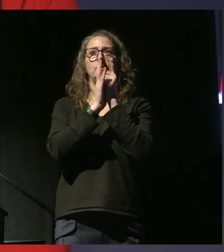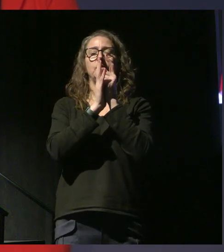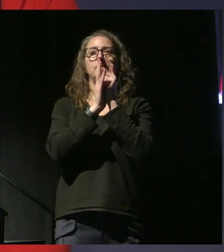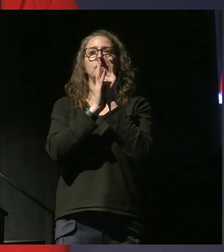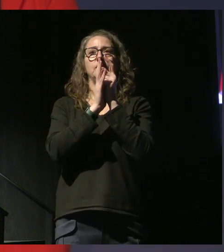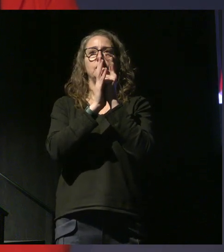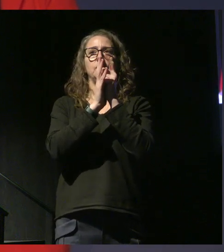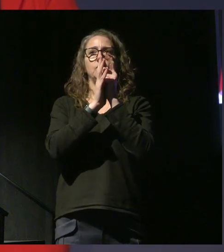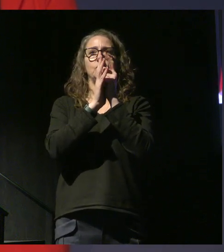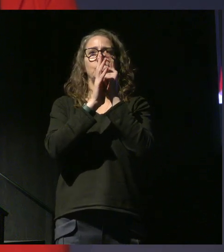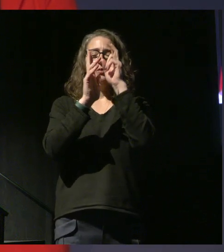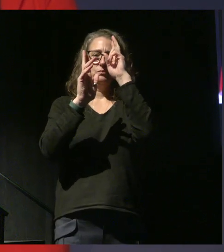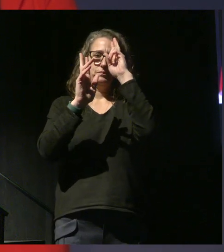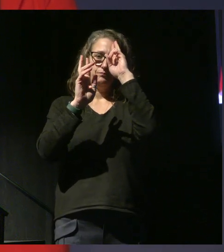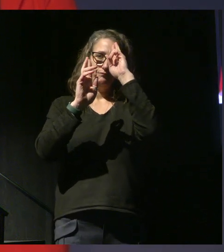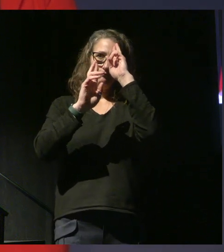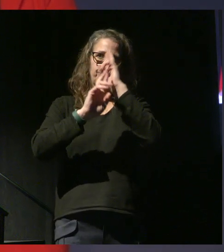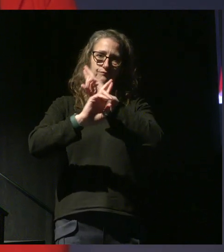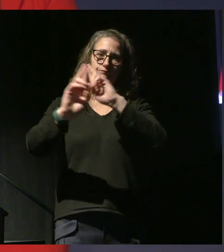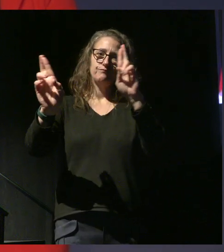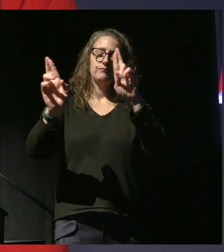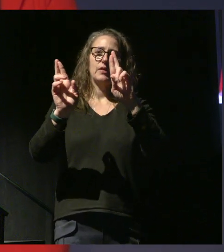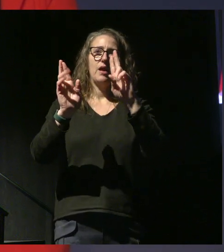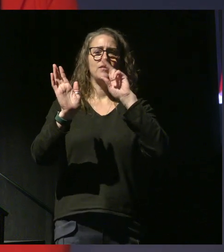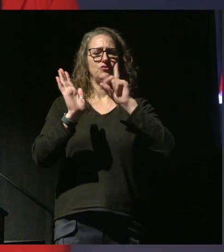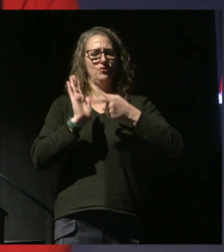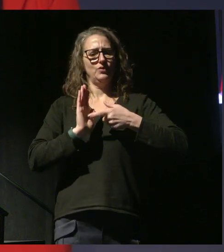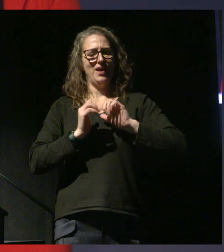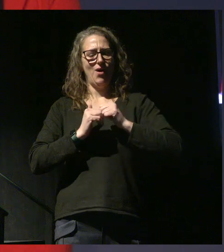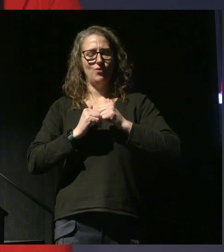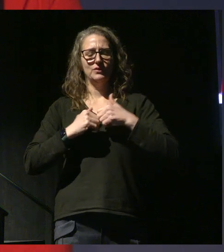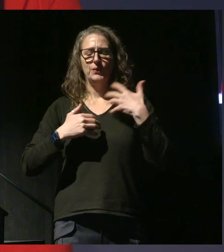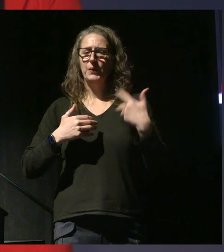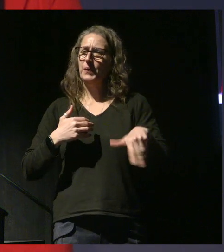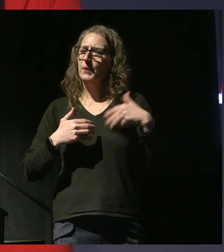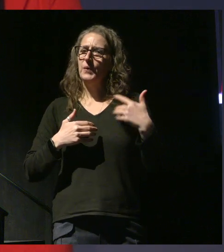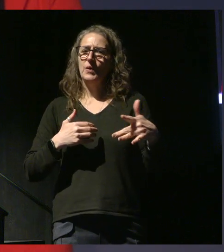how deeply sad I am that she's gone, and to invite us